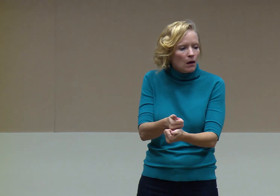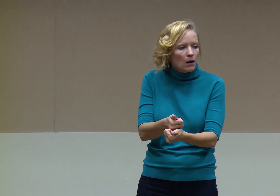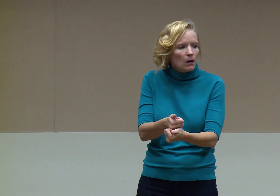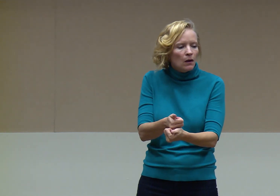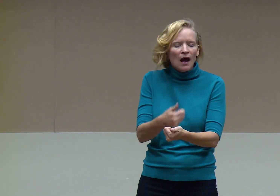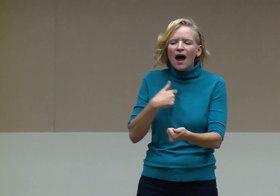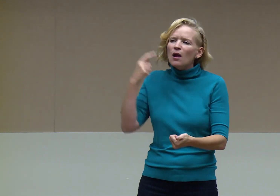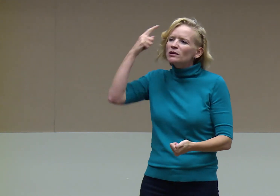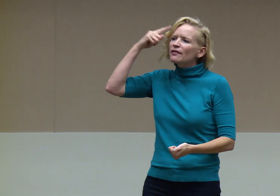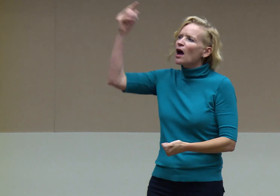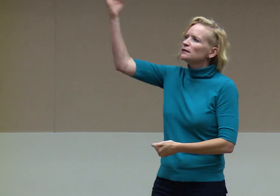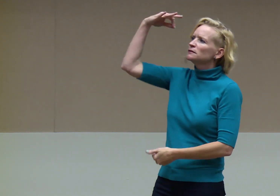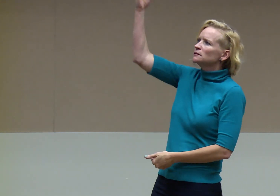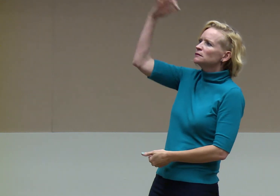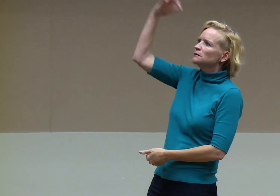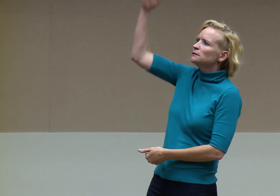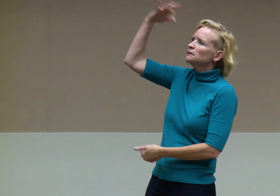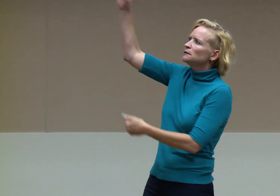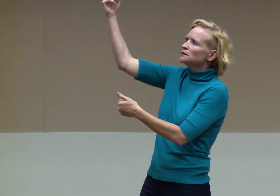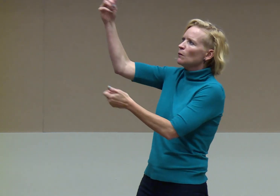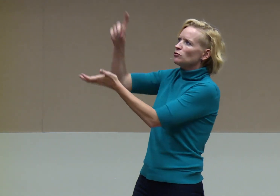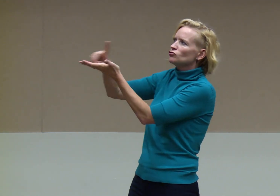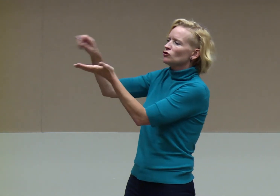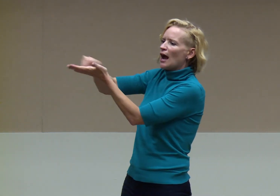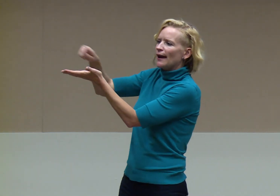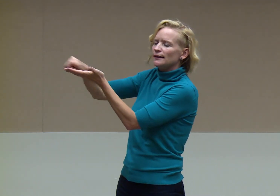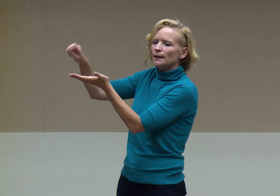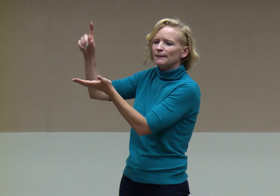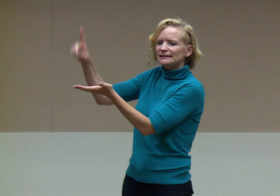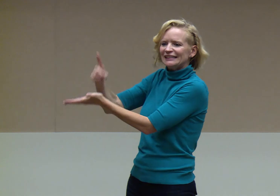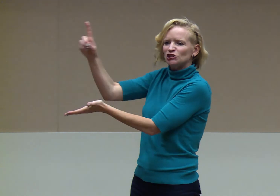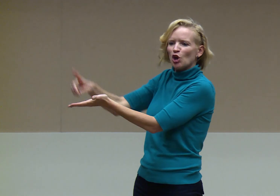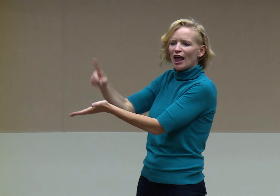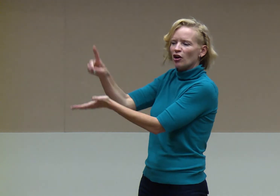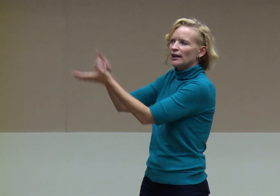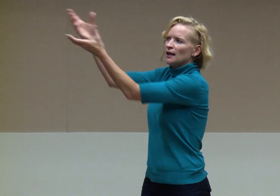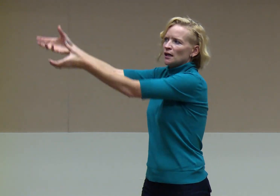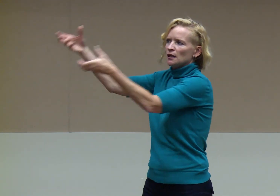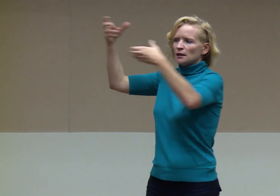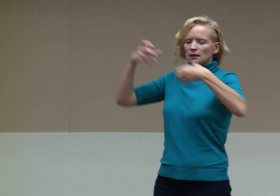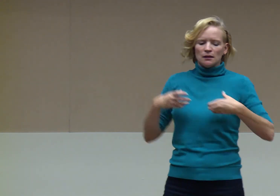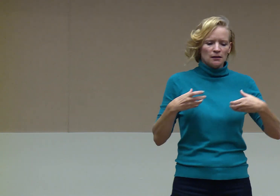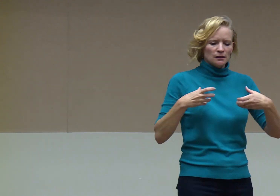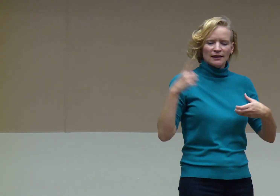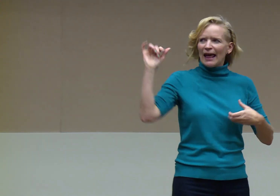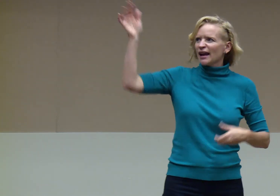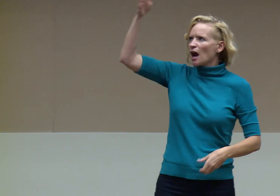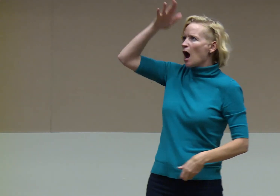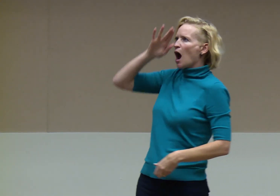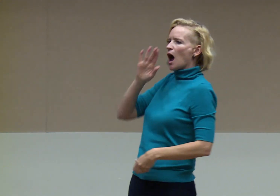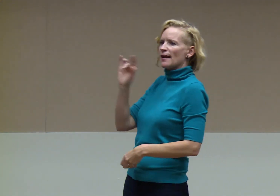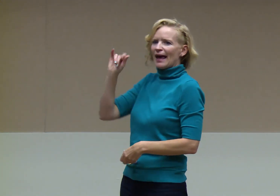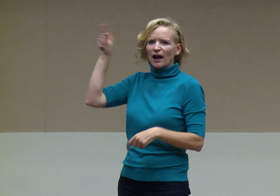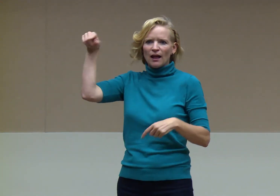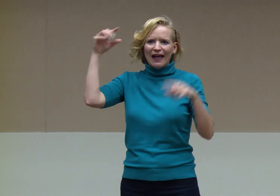that we all have rules that we follow. I always thought, yeah, somebody writes a dictionary